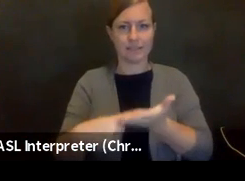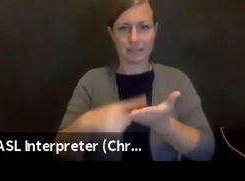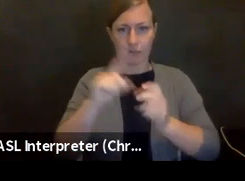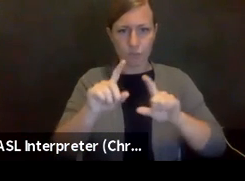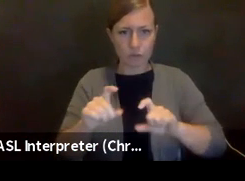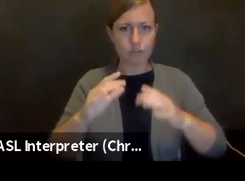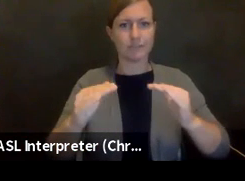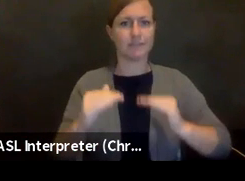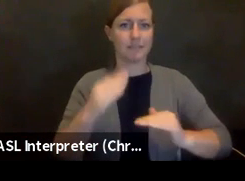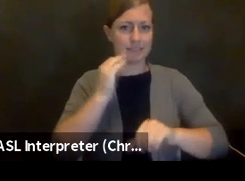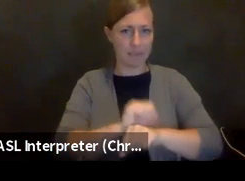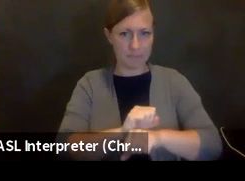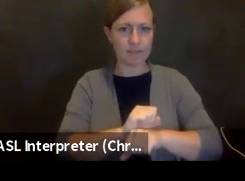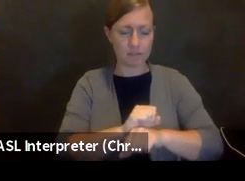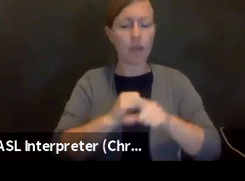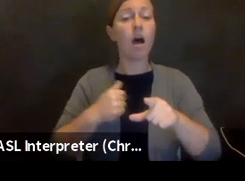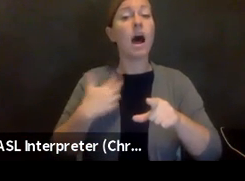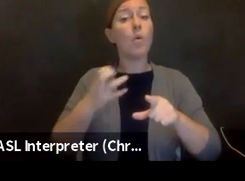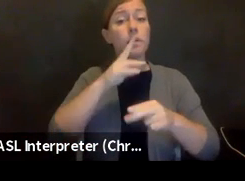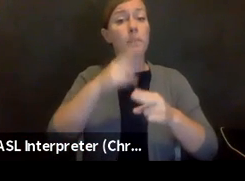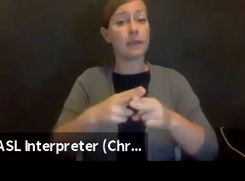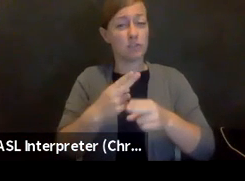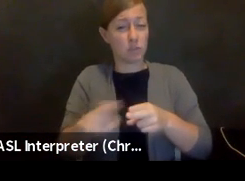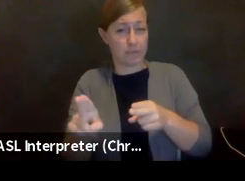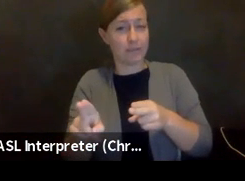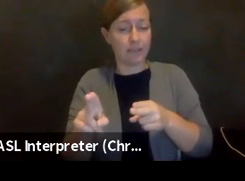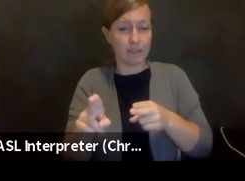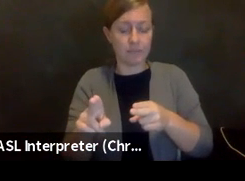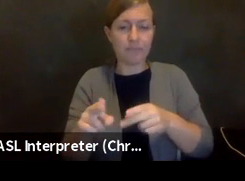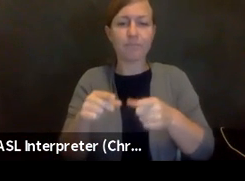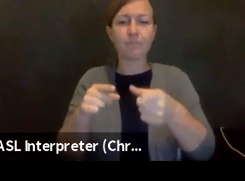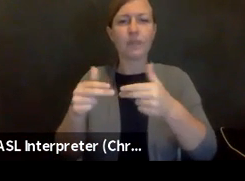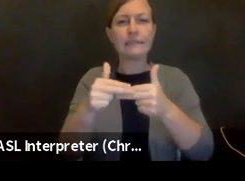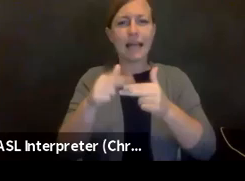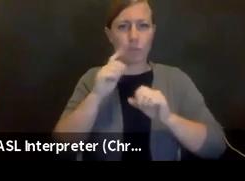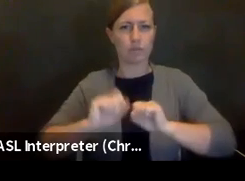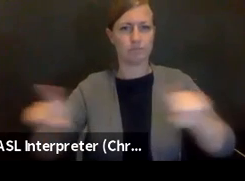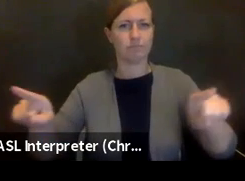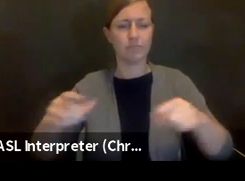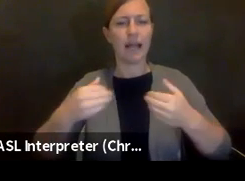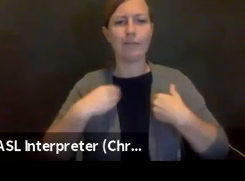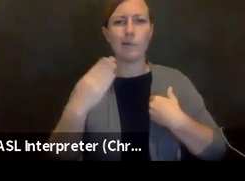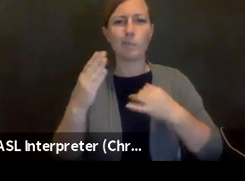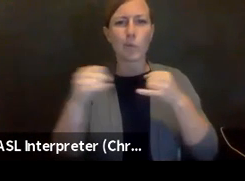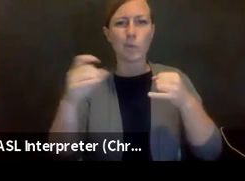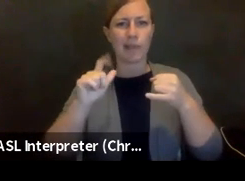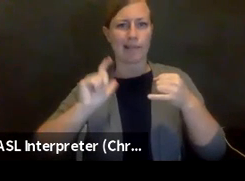Katherine Livick - ESD 112: I want to mention really quickly, you'll get these links and there are some apps that integrate with Classroom.